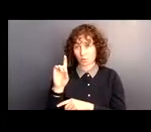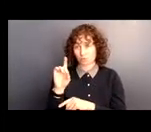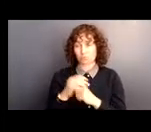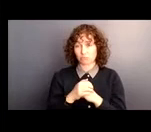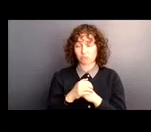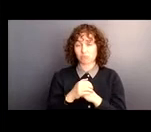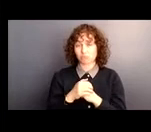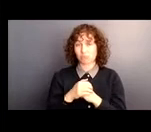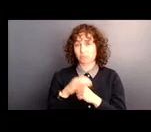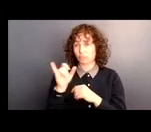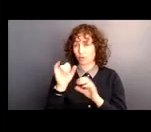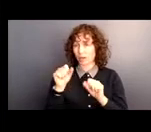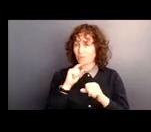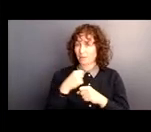It can make us just want to dance